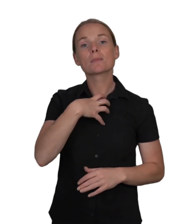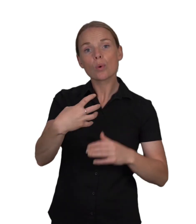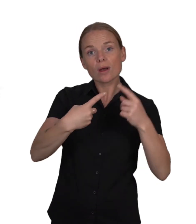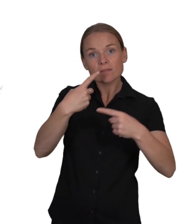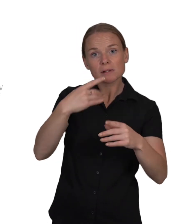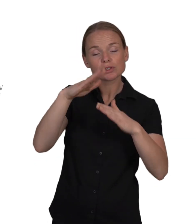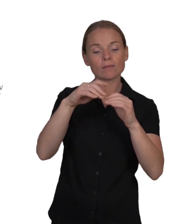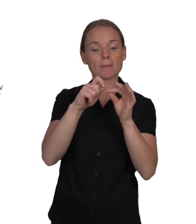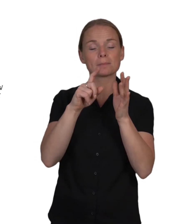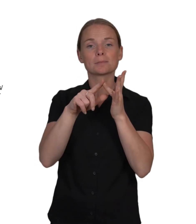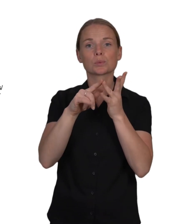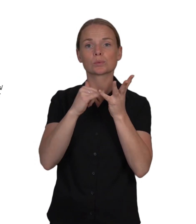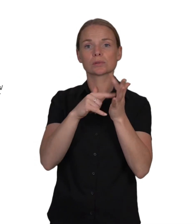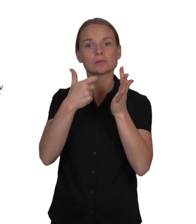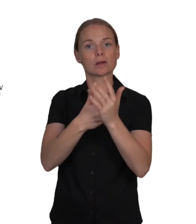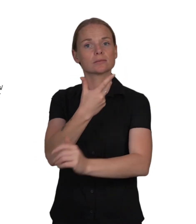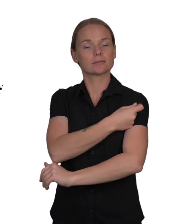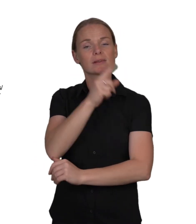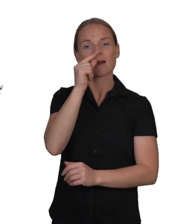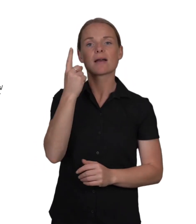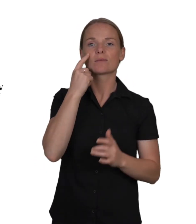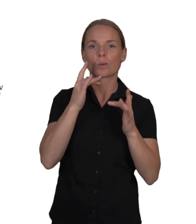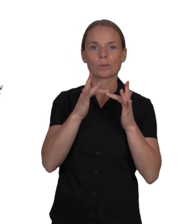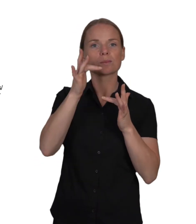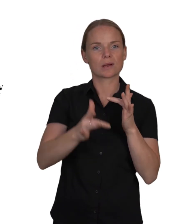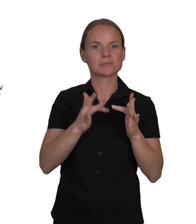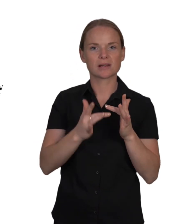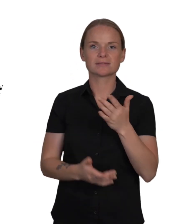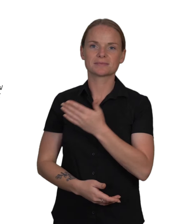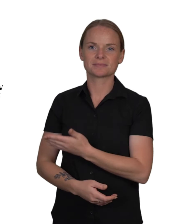For more information on boosters see